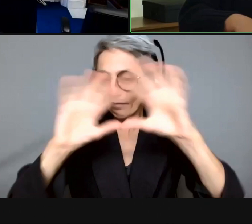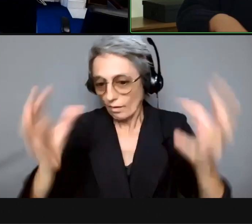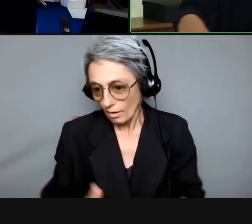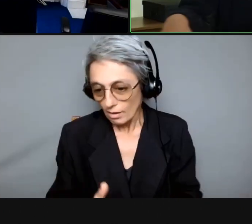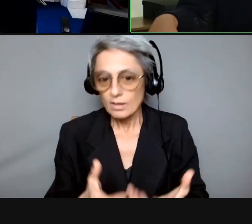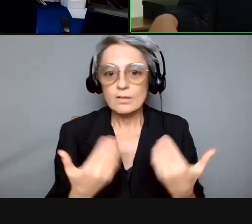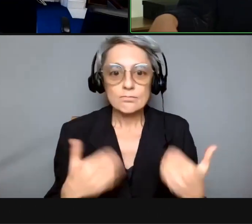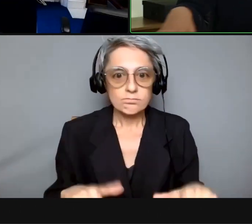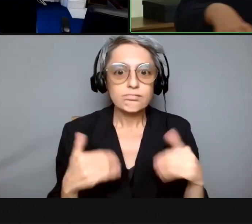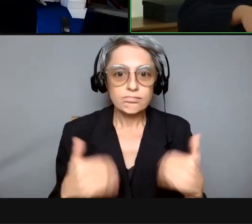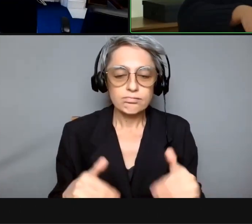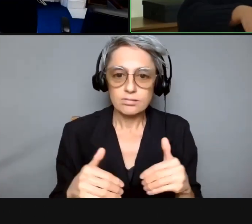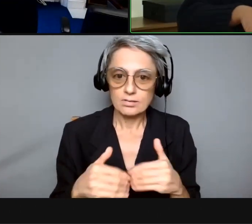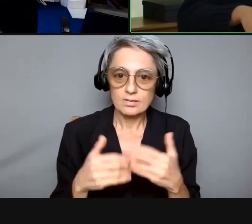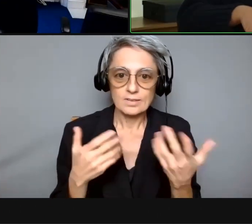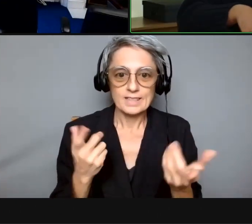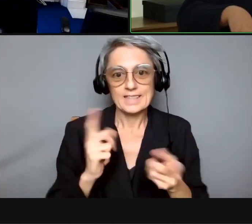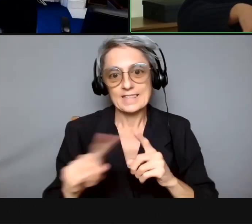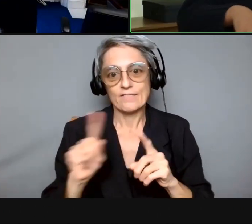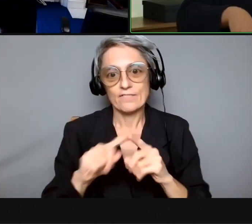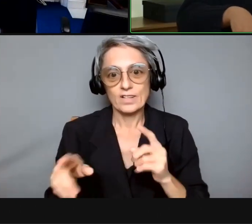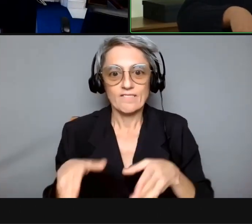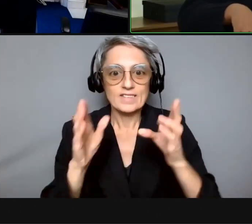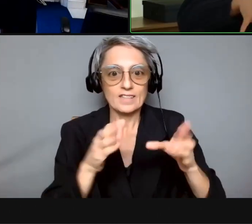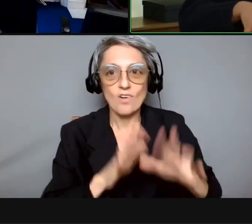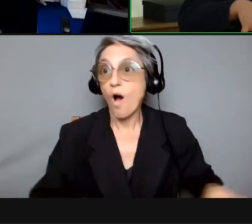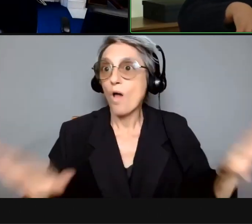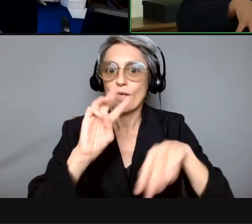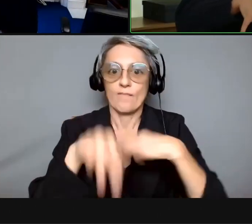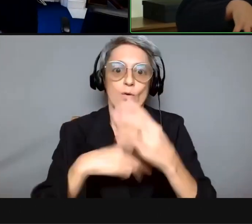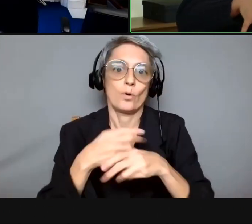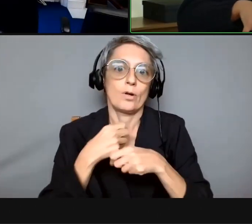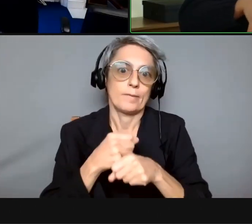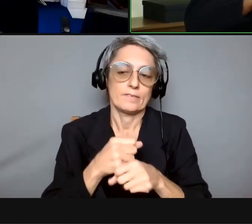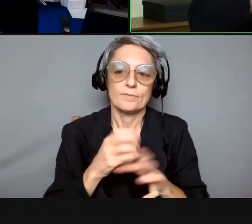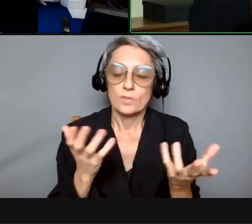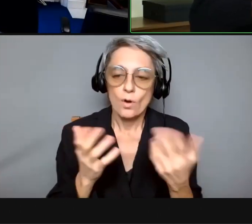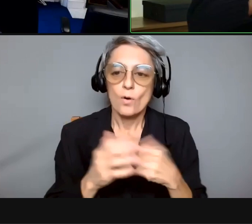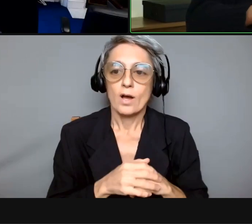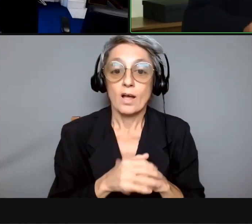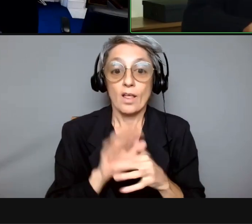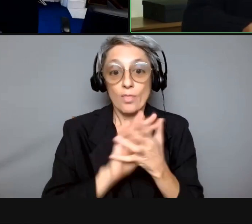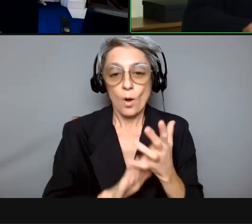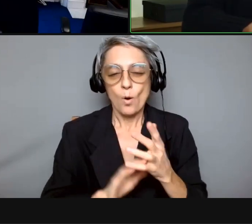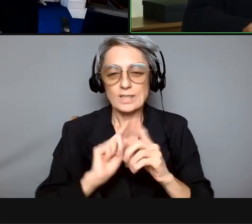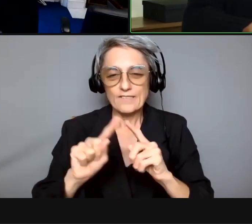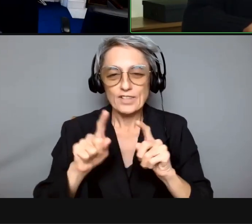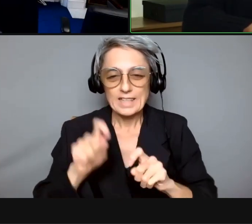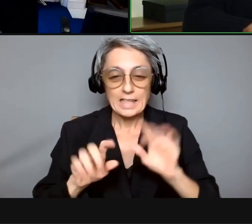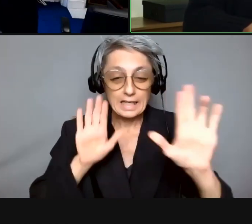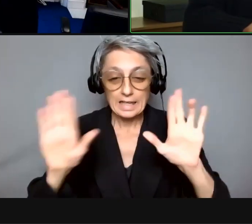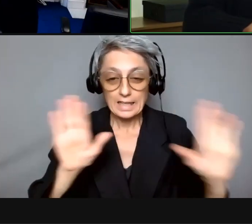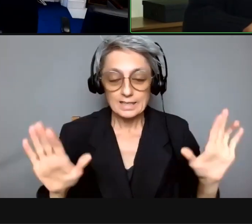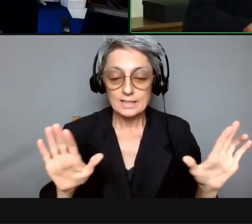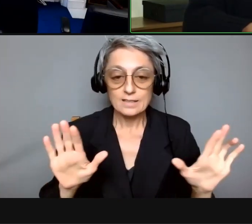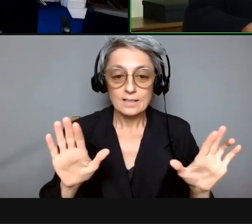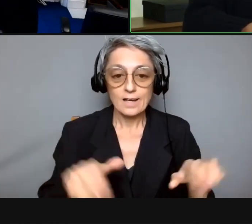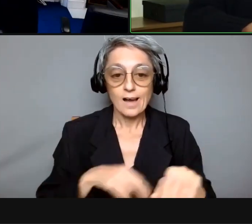And so all those different kinds of needs are, you know, and then of course, eventually we also run